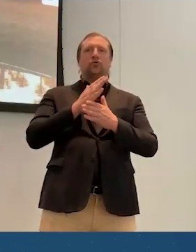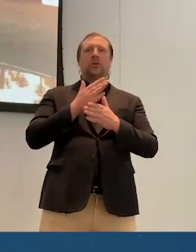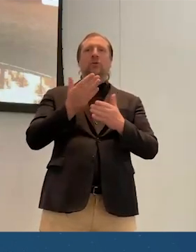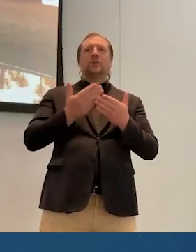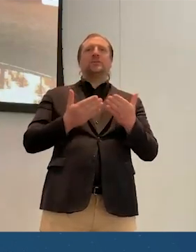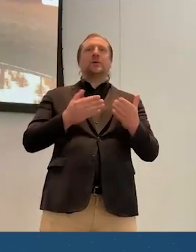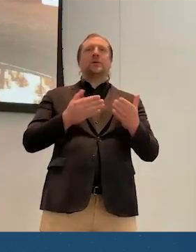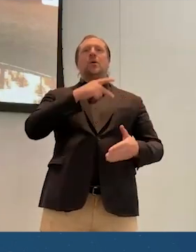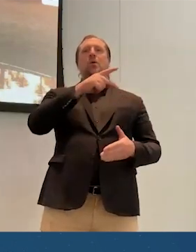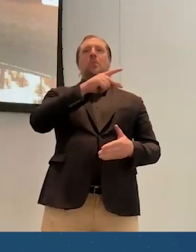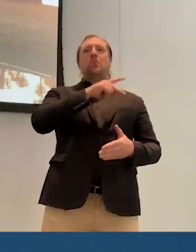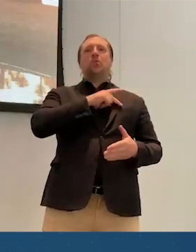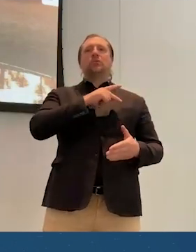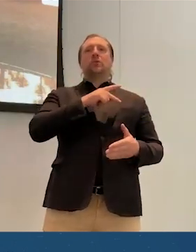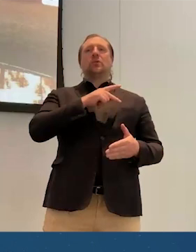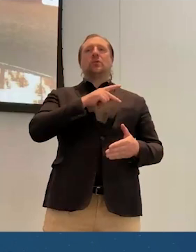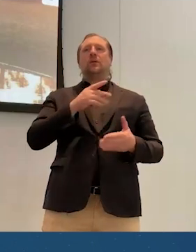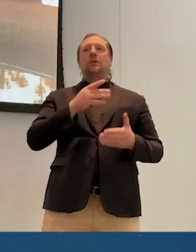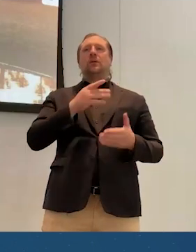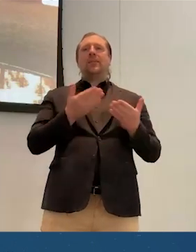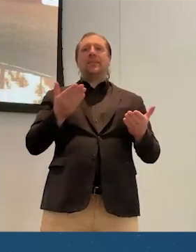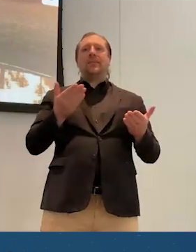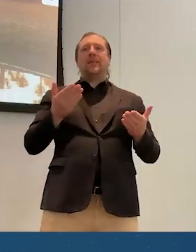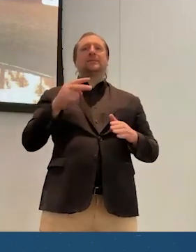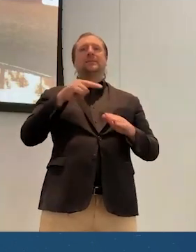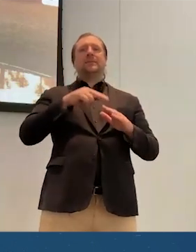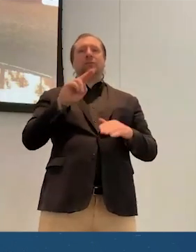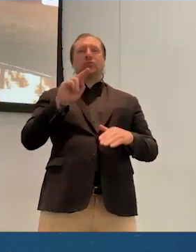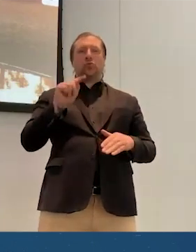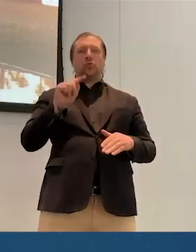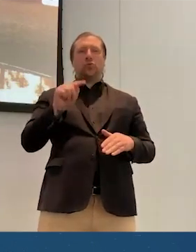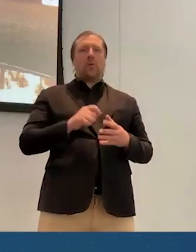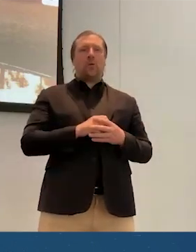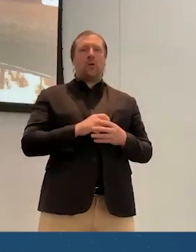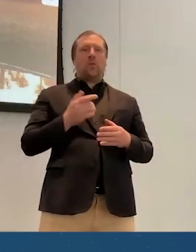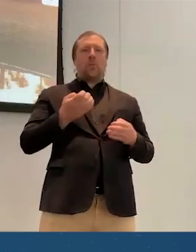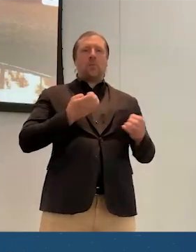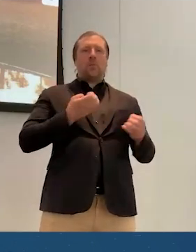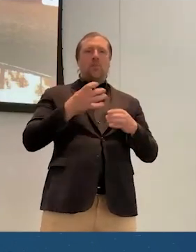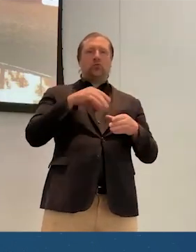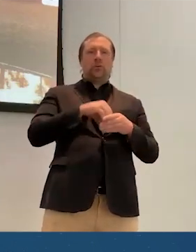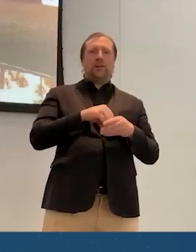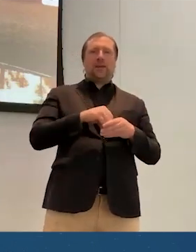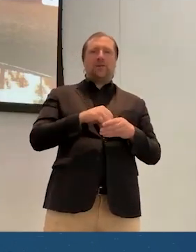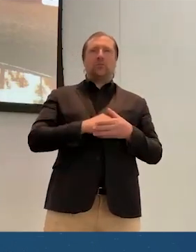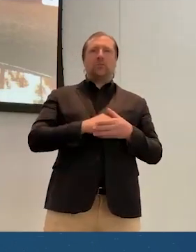in our thematic analysis. My first entry into virtual walking